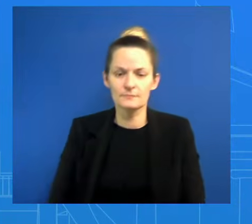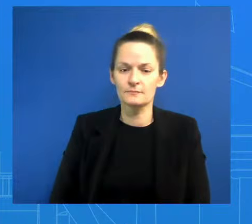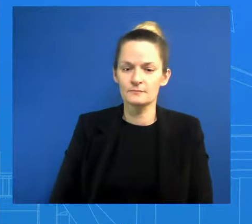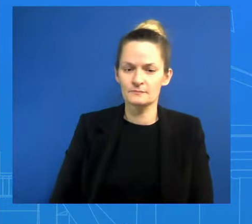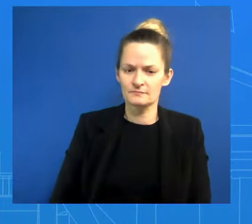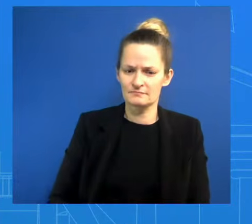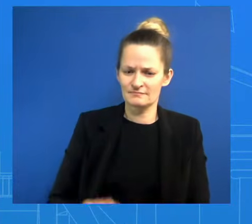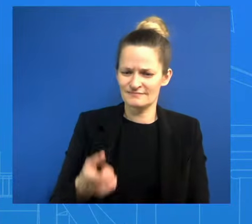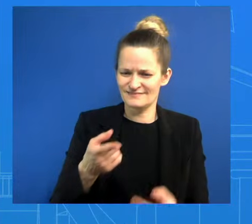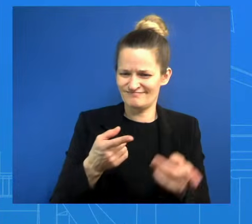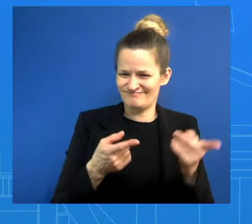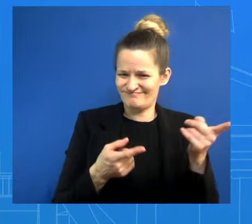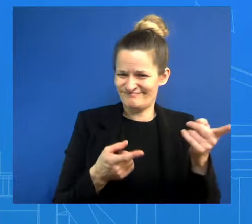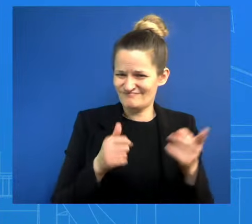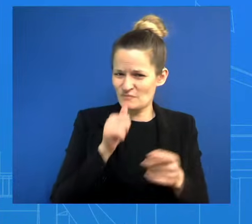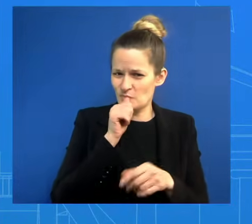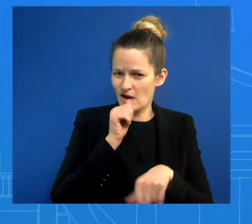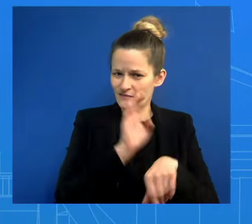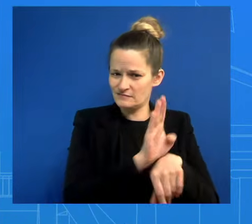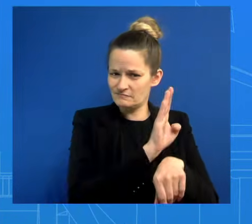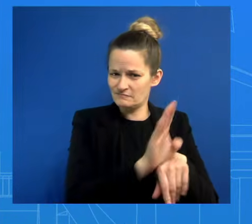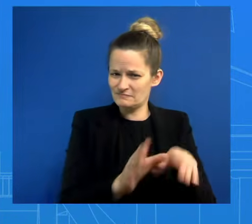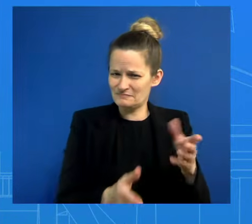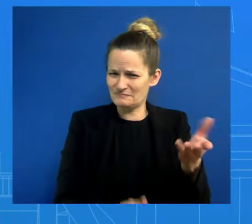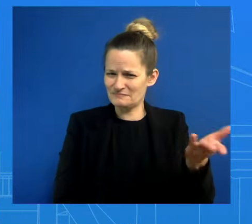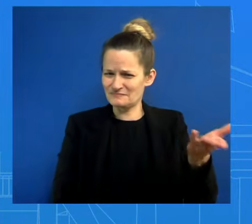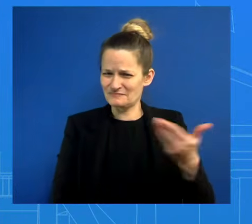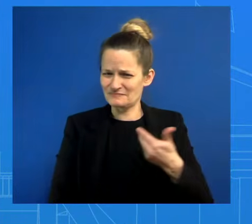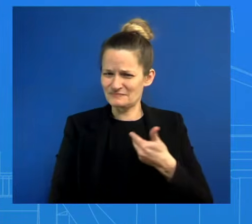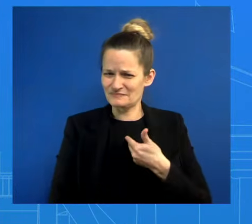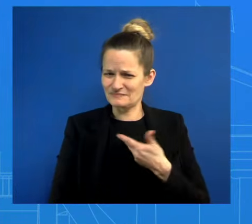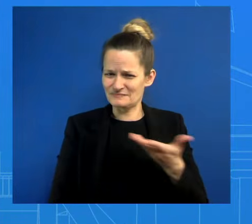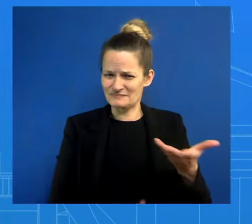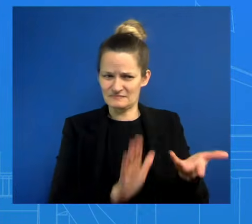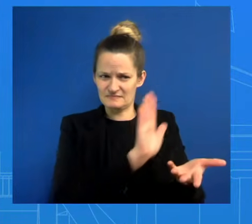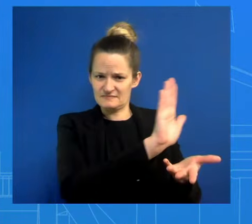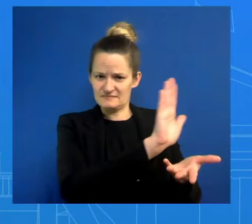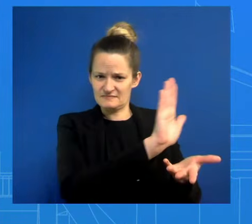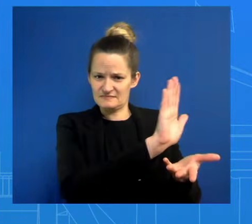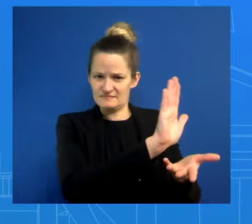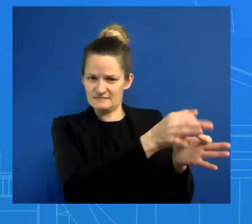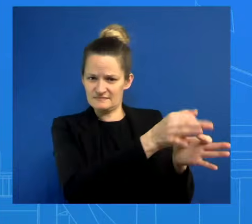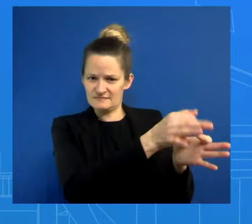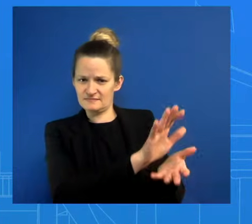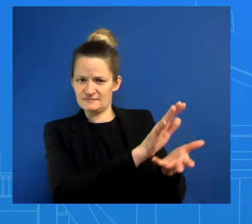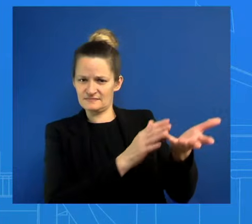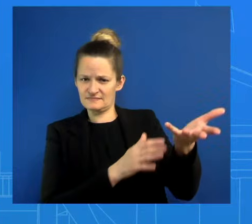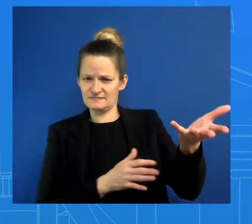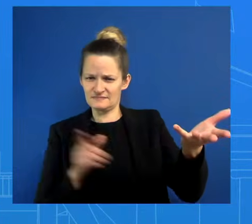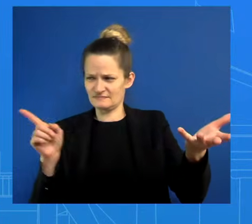We were not involved. I can say that. We were not involved. And as I've said several times this week already,